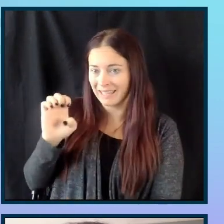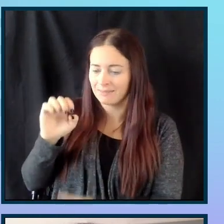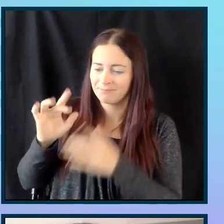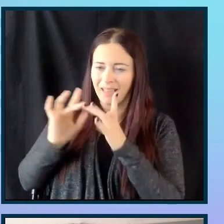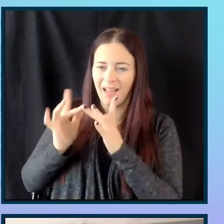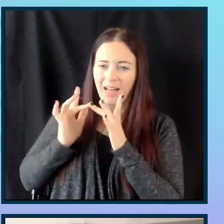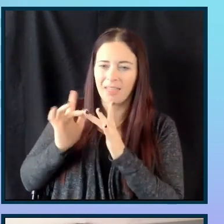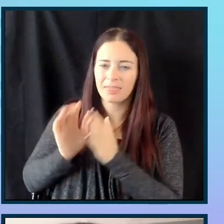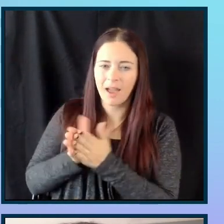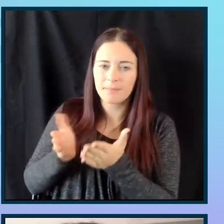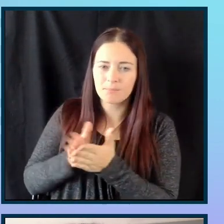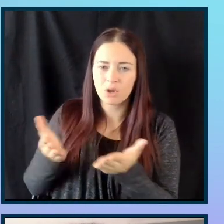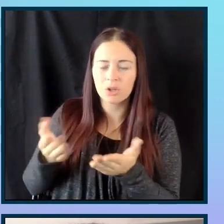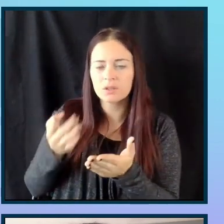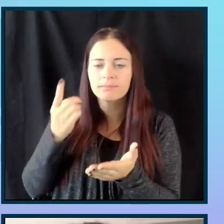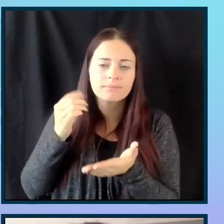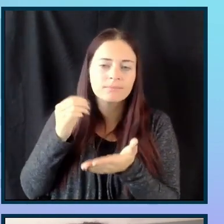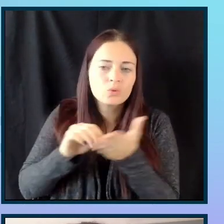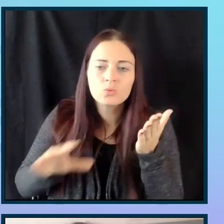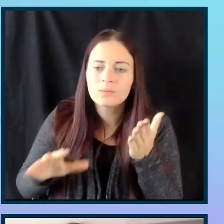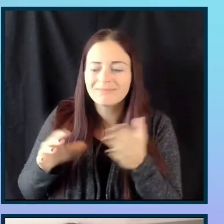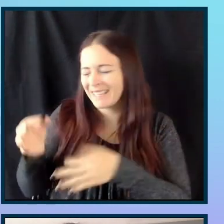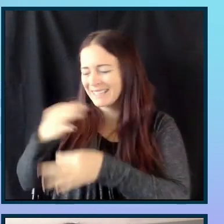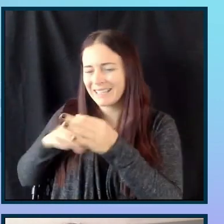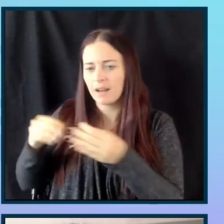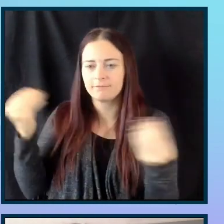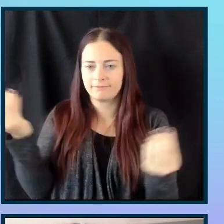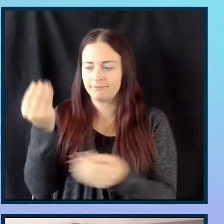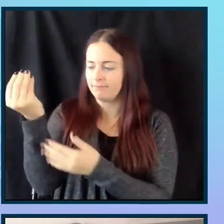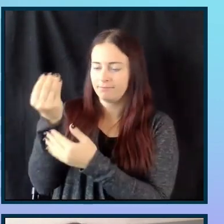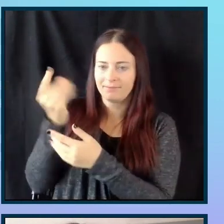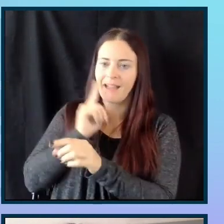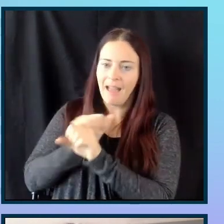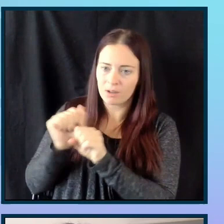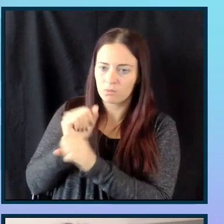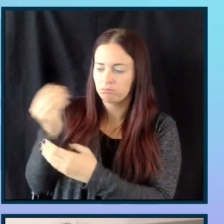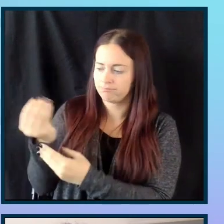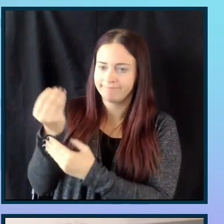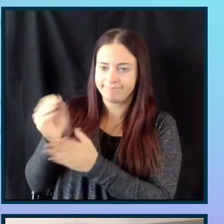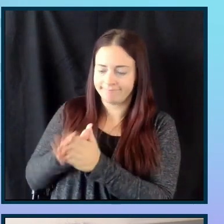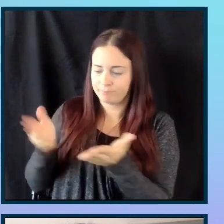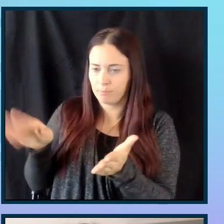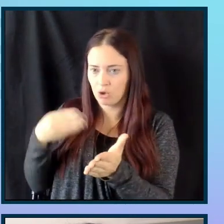For example, students in a classroom who use a tablet for screen magnification,